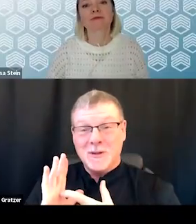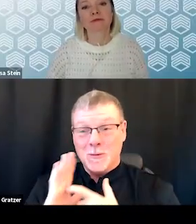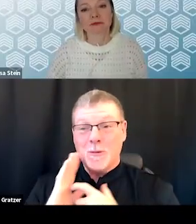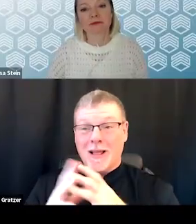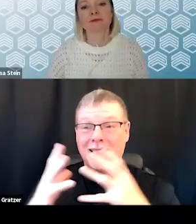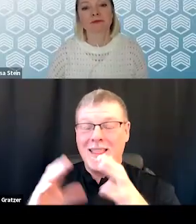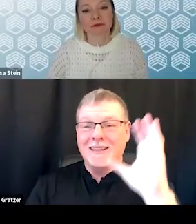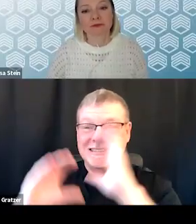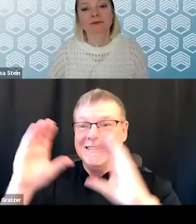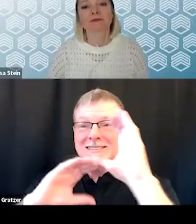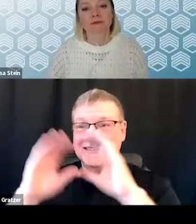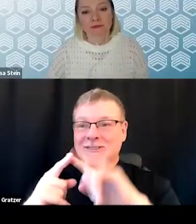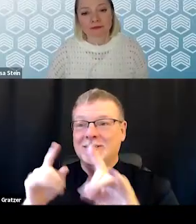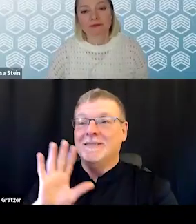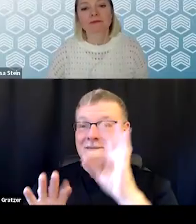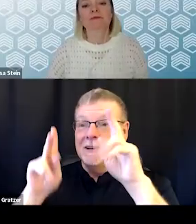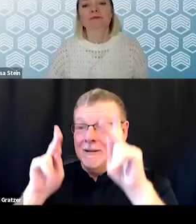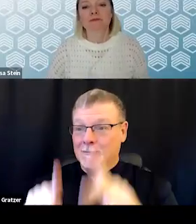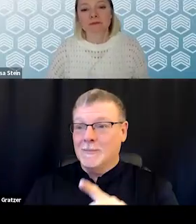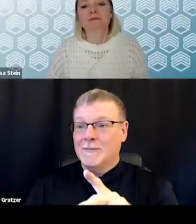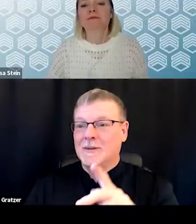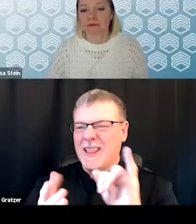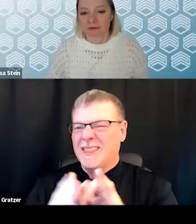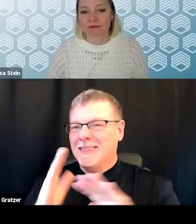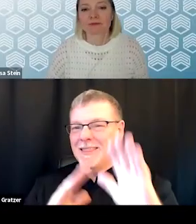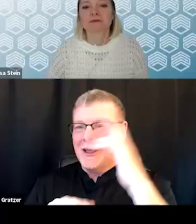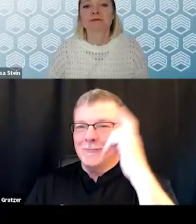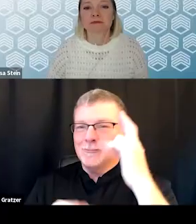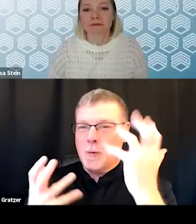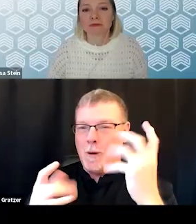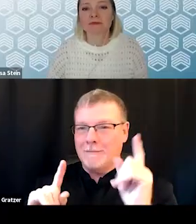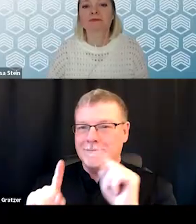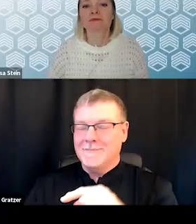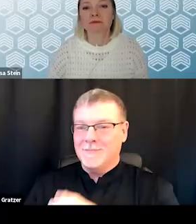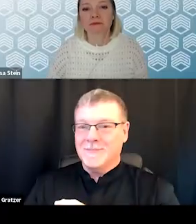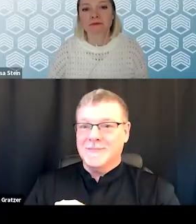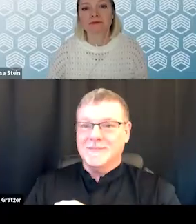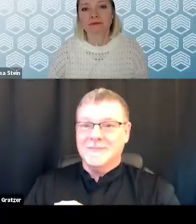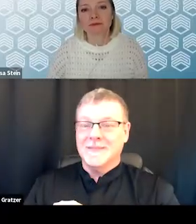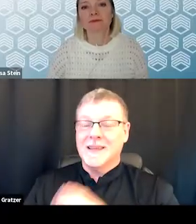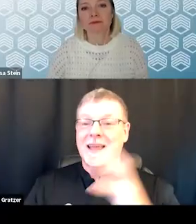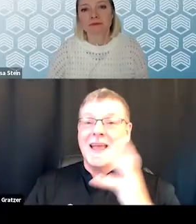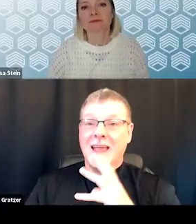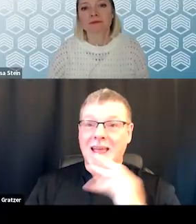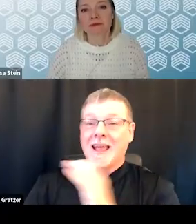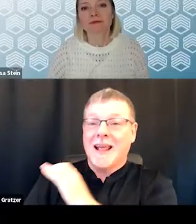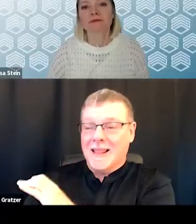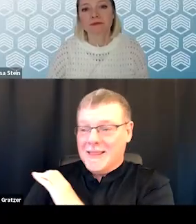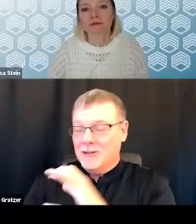to find that really special person who this is their calling. And the same can be said for our peer support specialist and our clinicians as well.